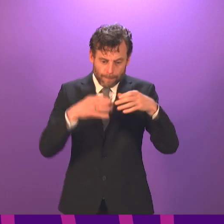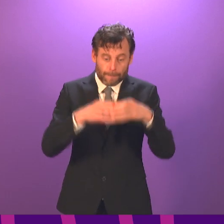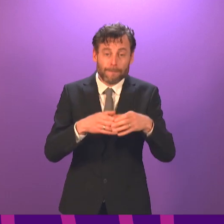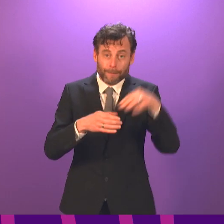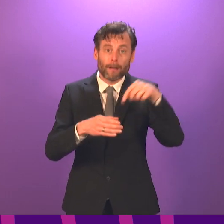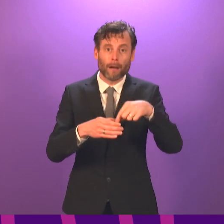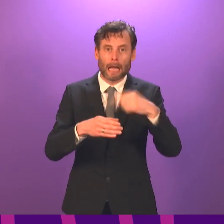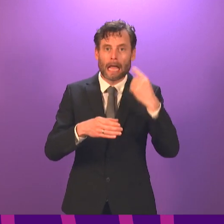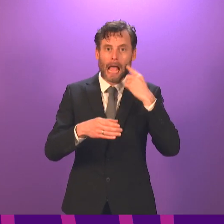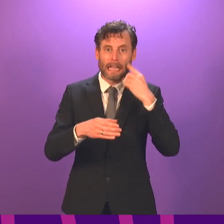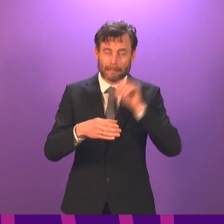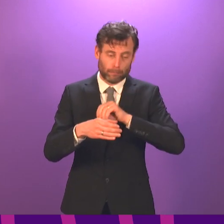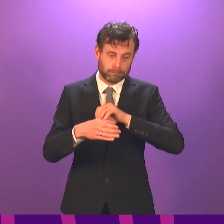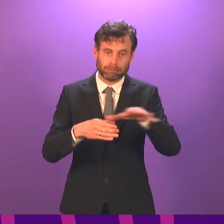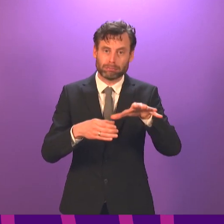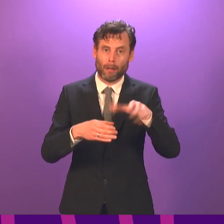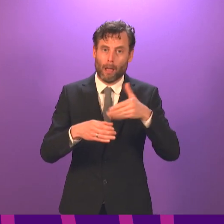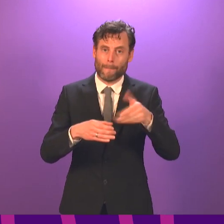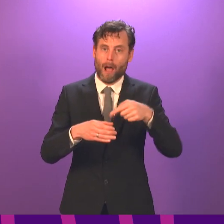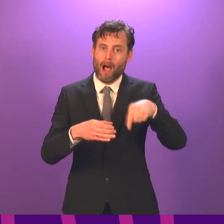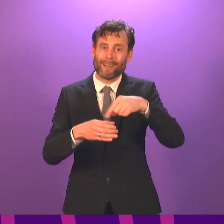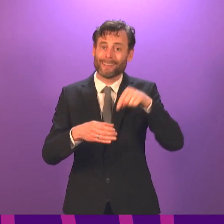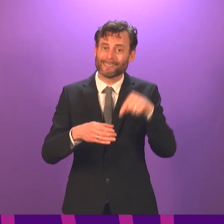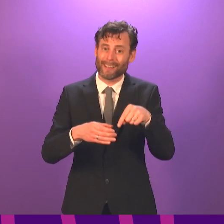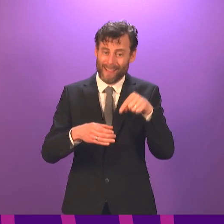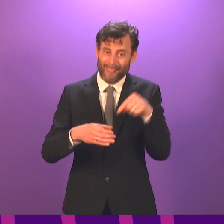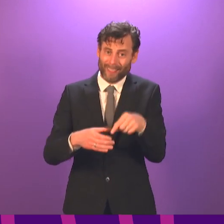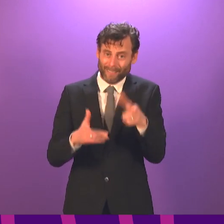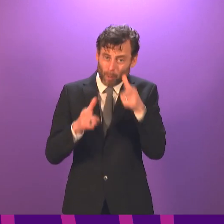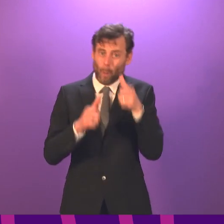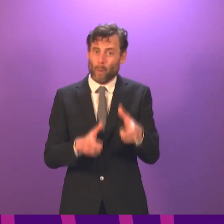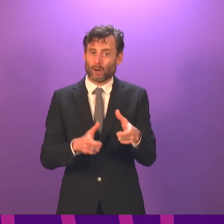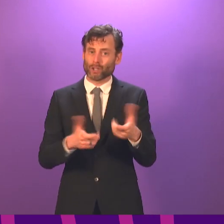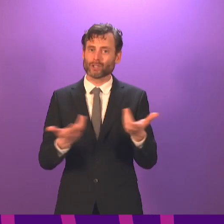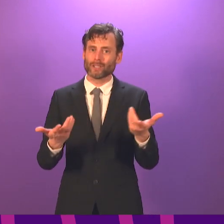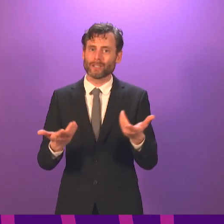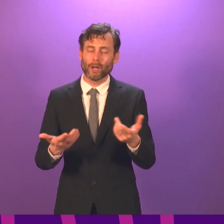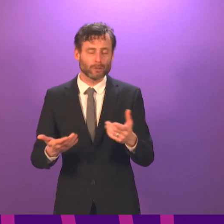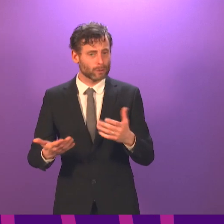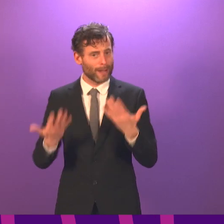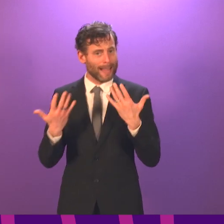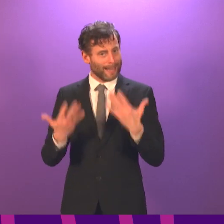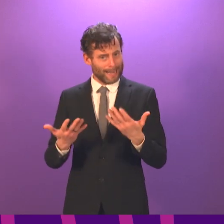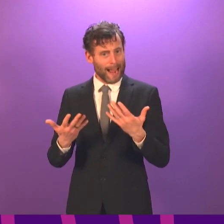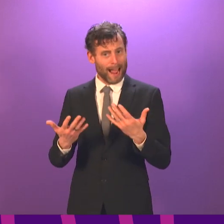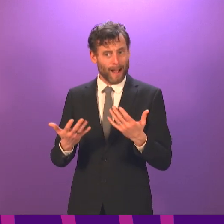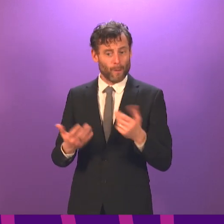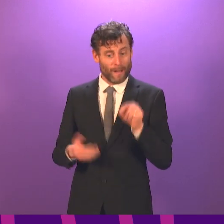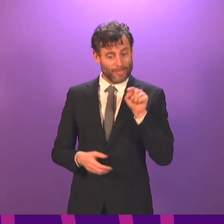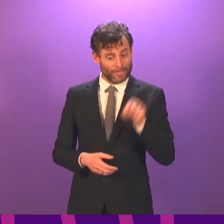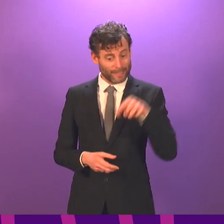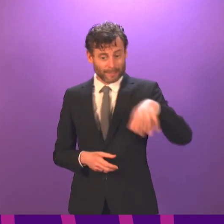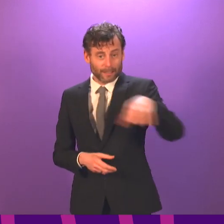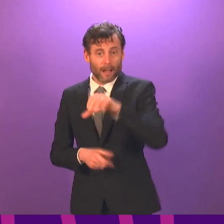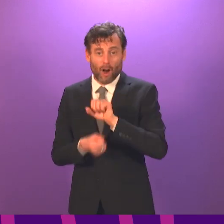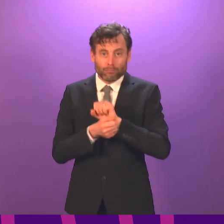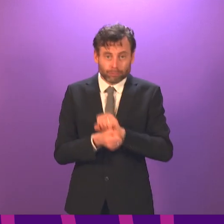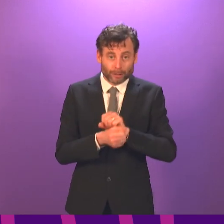This is not easy and it is far from over in vulnerable institutional settings. Decisions